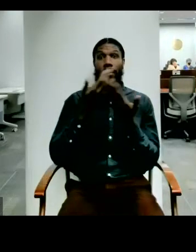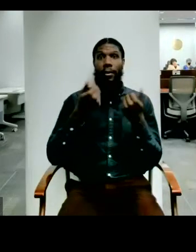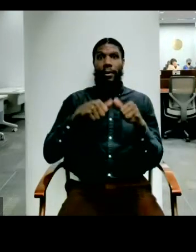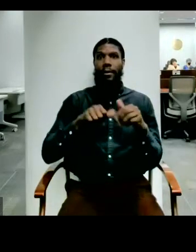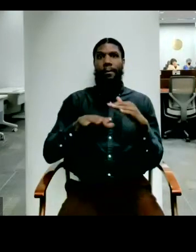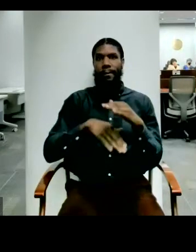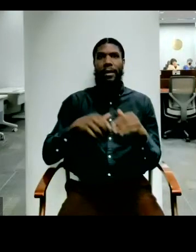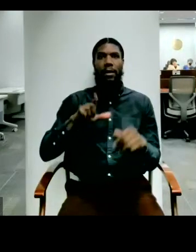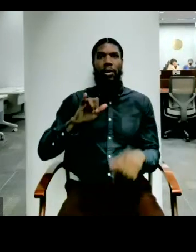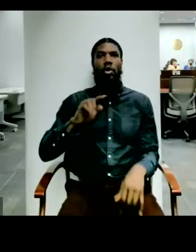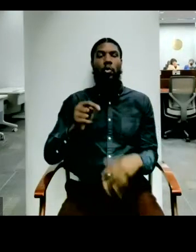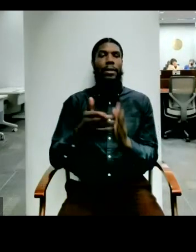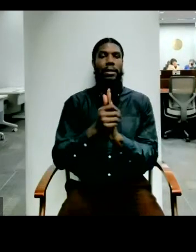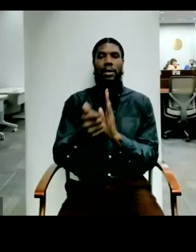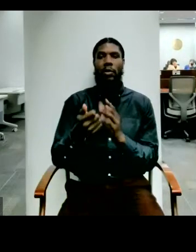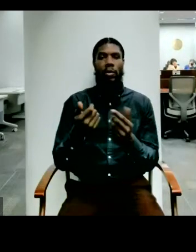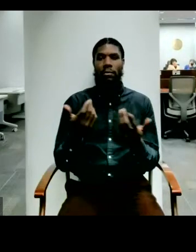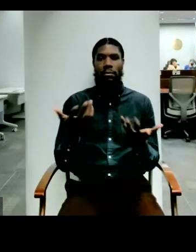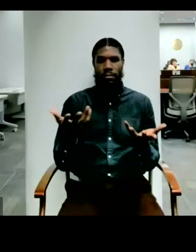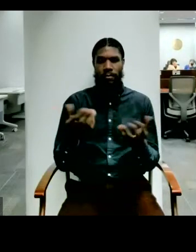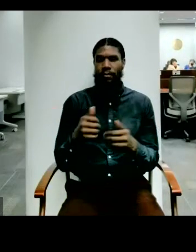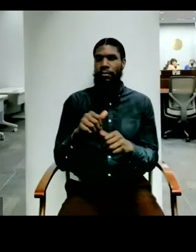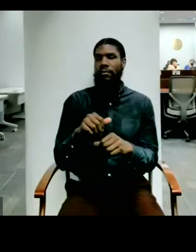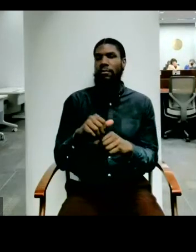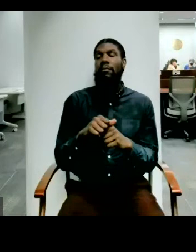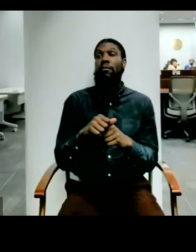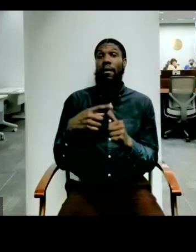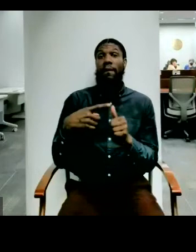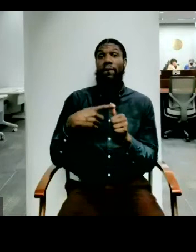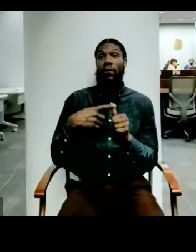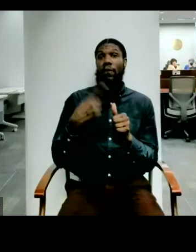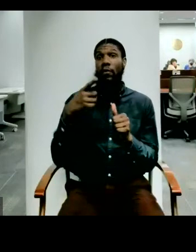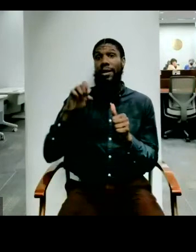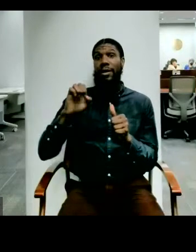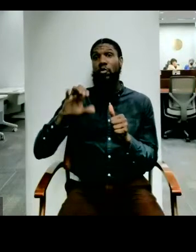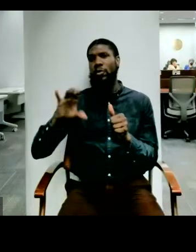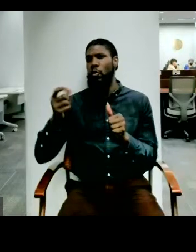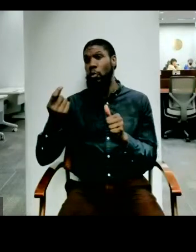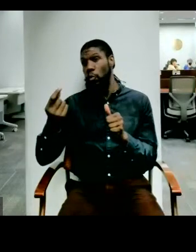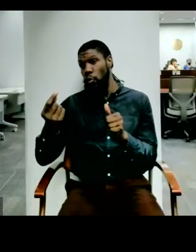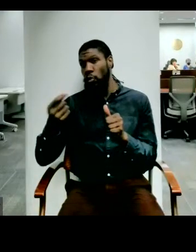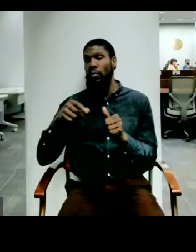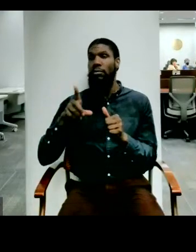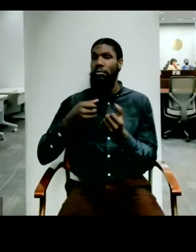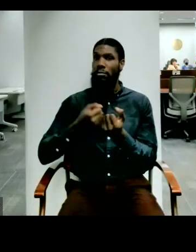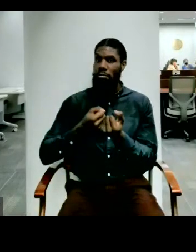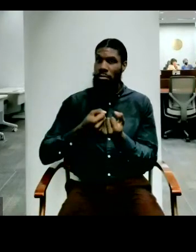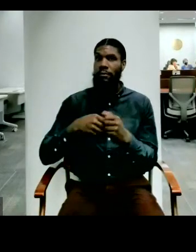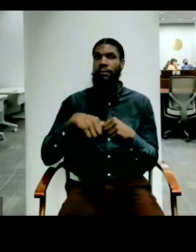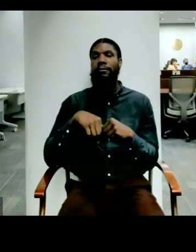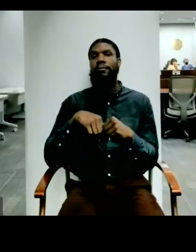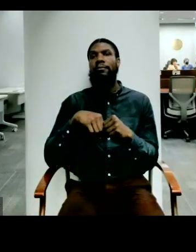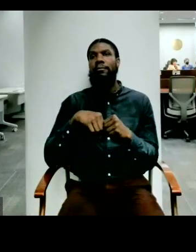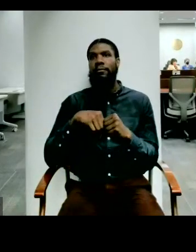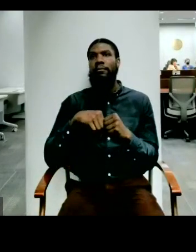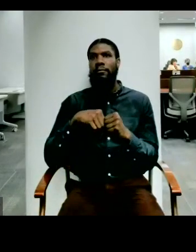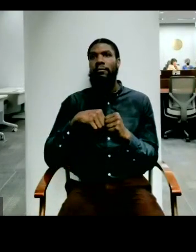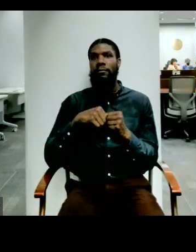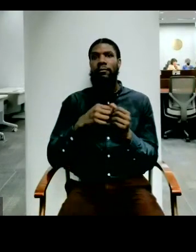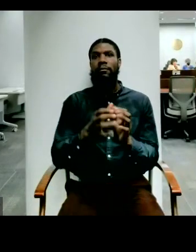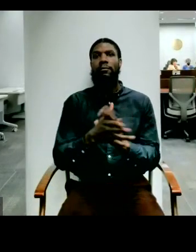I guess the first, I guess the first thing I would say is um in a lot of the types of jobs